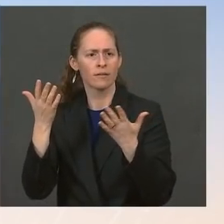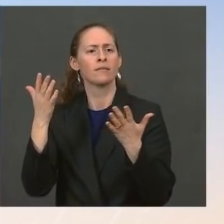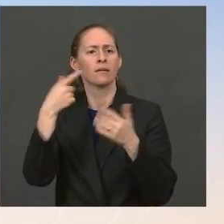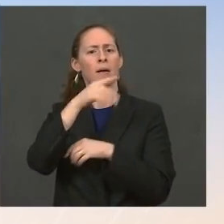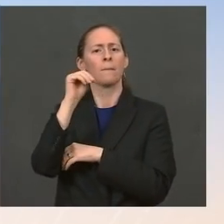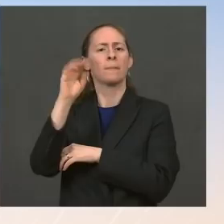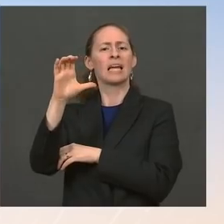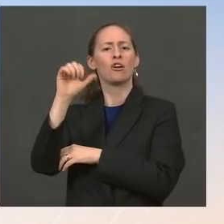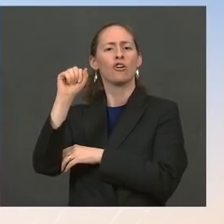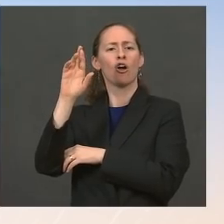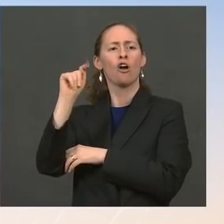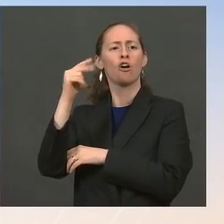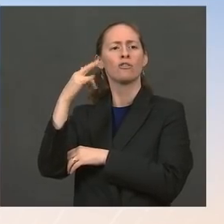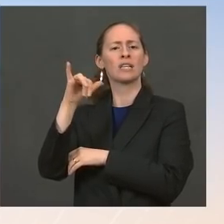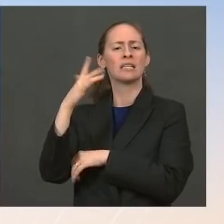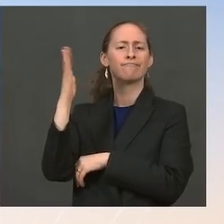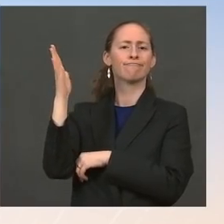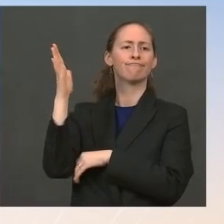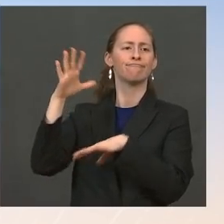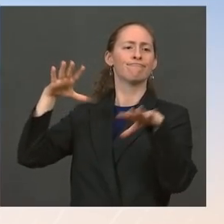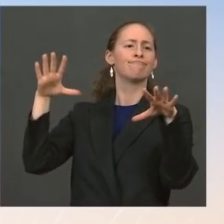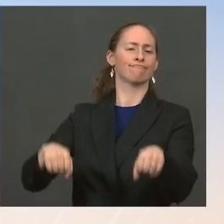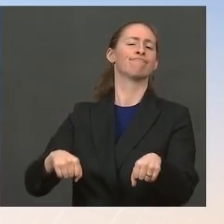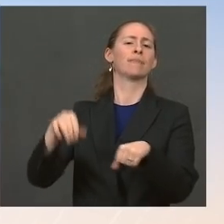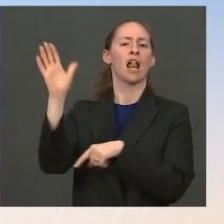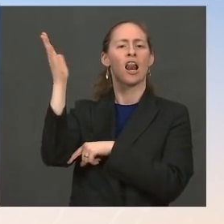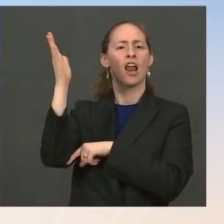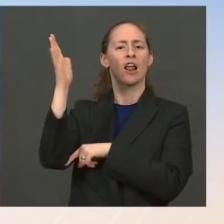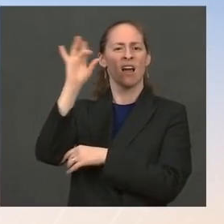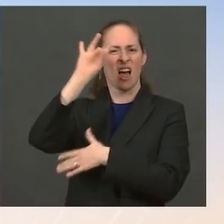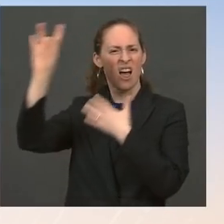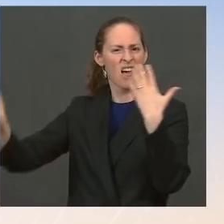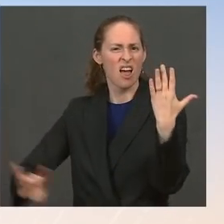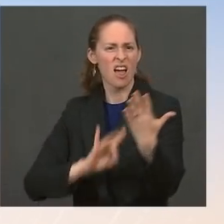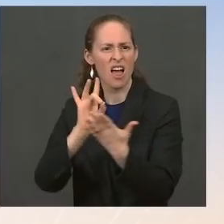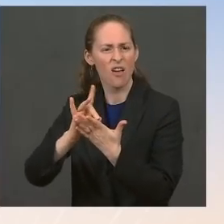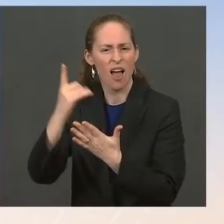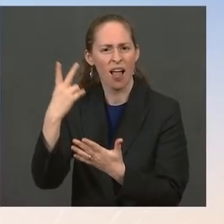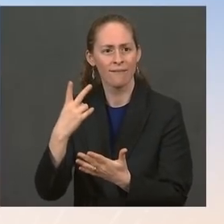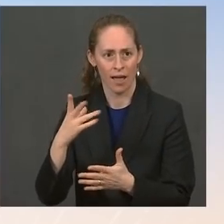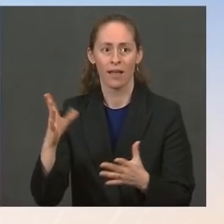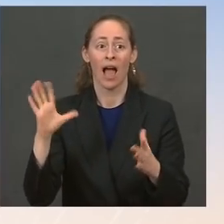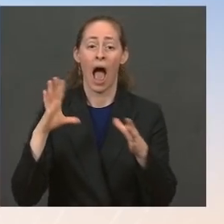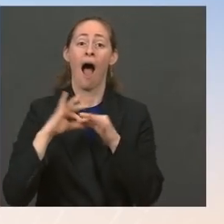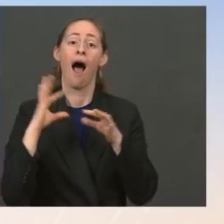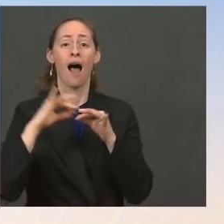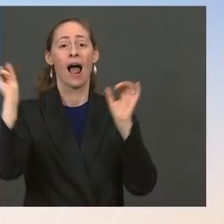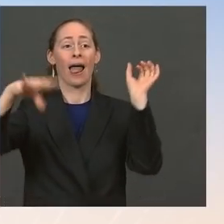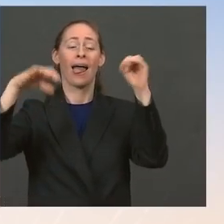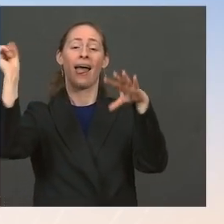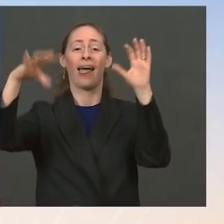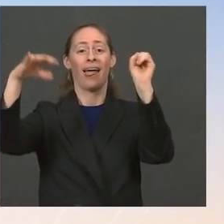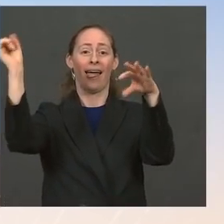Ms. Psaki: Well, Kevin McCarthy said a lot of words -- a lot of words; I just want to emphasize that -- over the course of eight and a half hours.